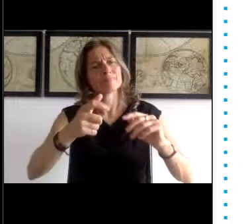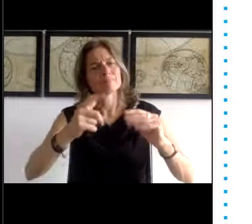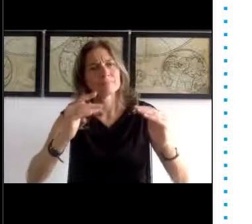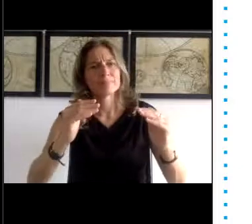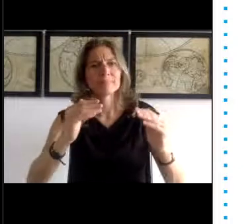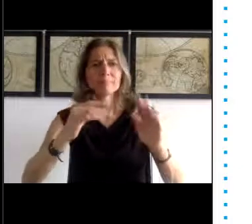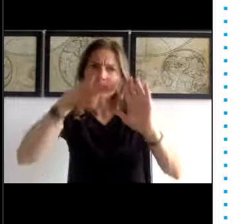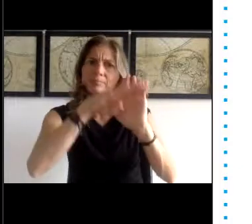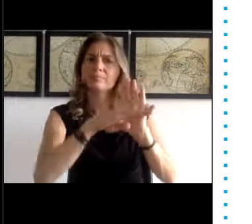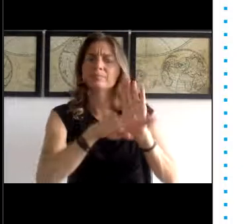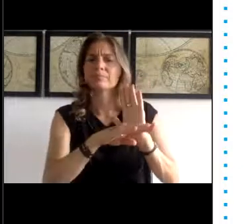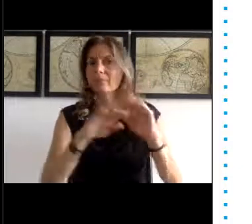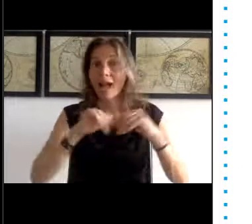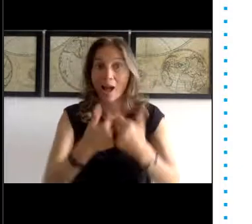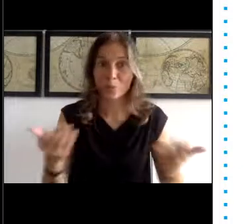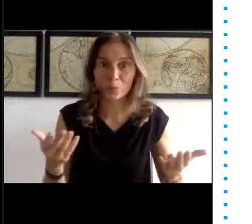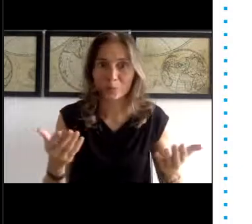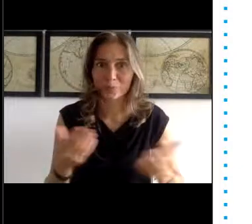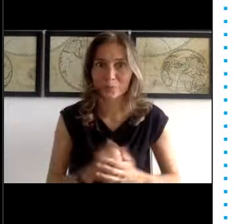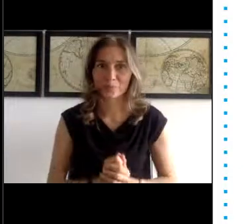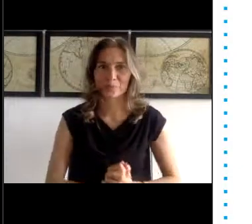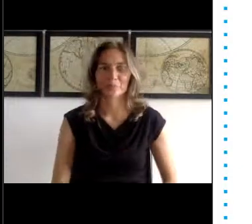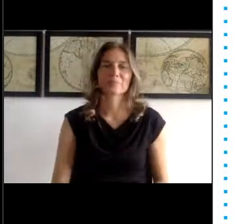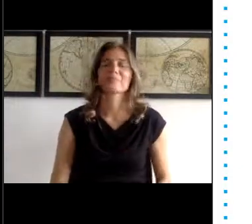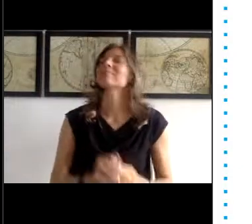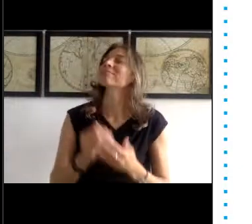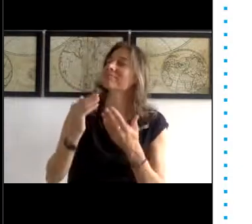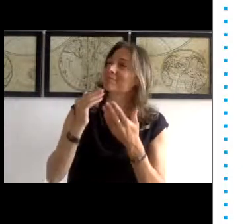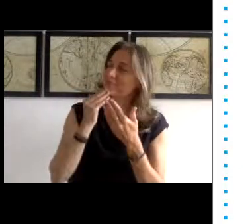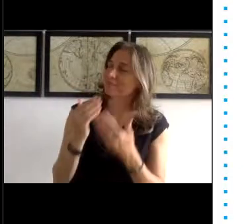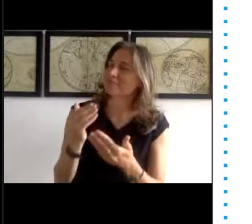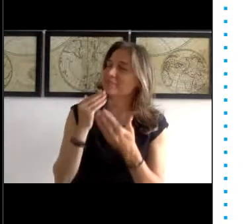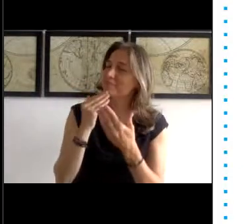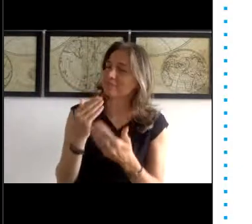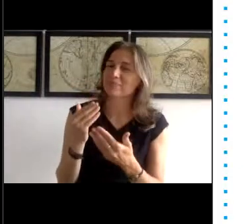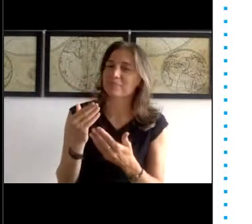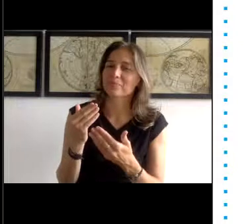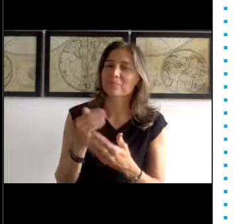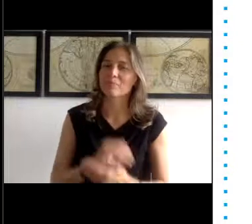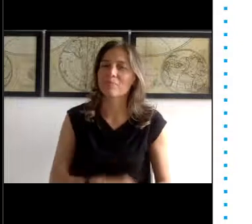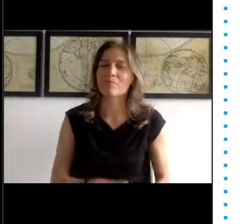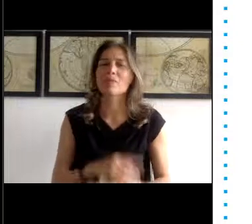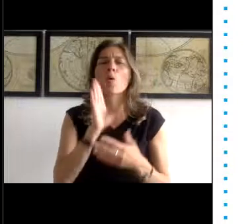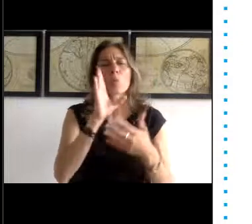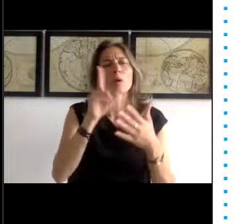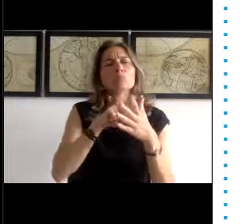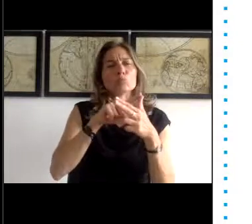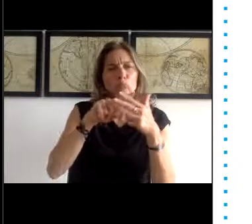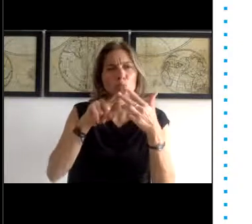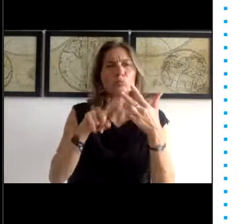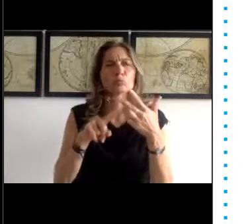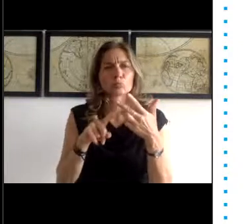as a person with disabilities was greater. This had an amazing impact on me and I integrated into the community.